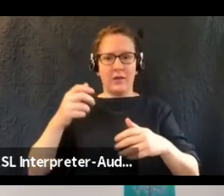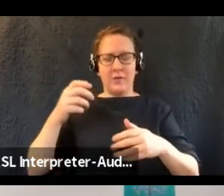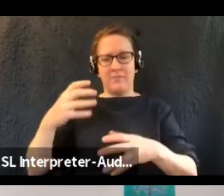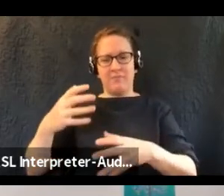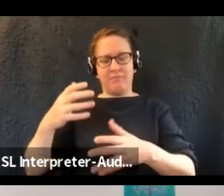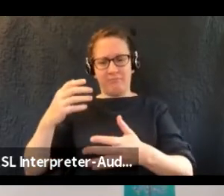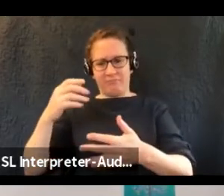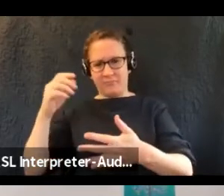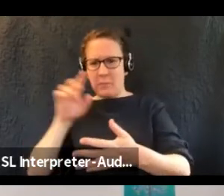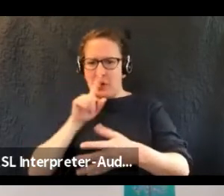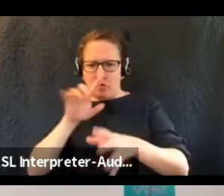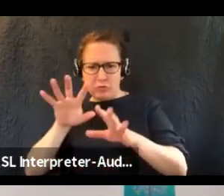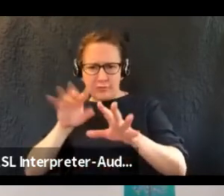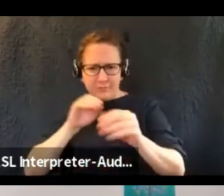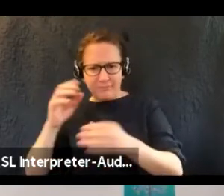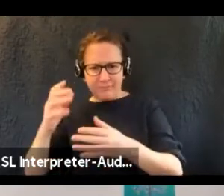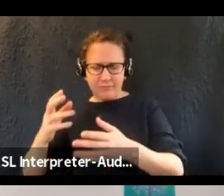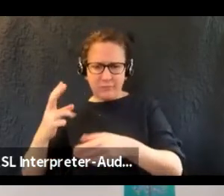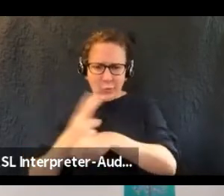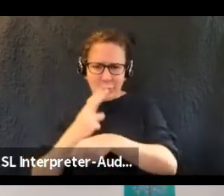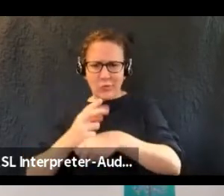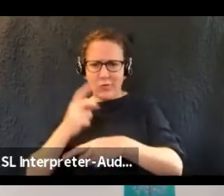relationships, and messaging in their outreach.